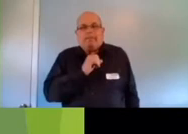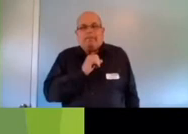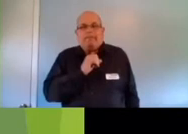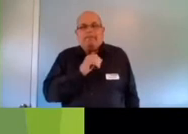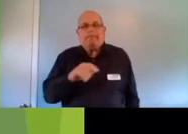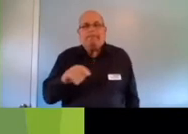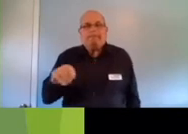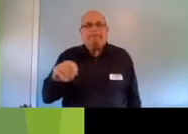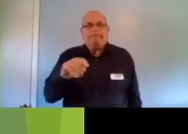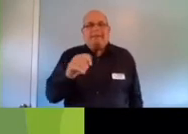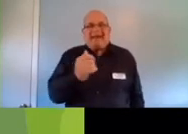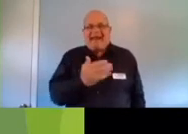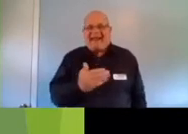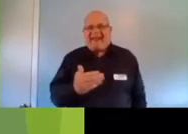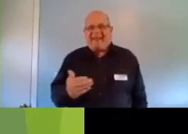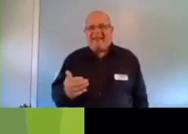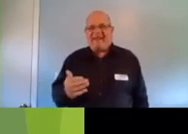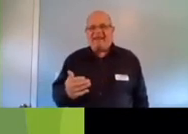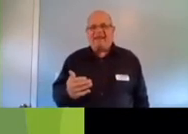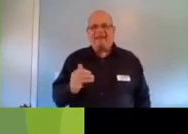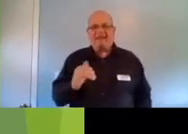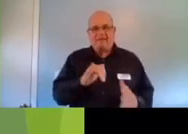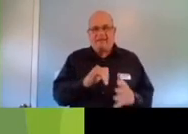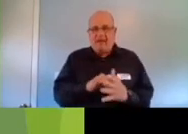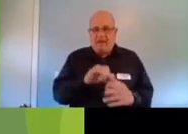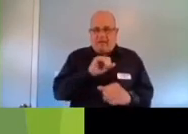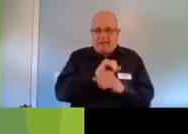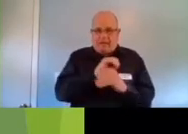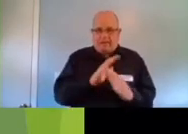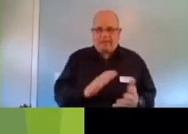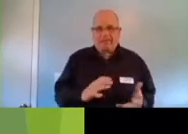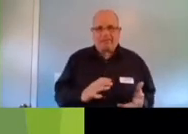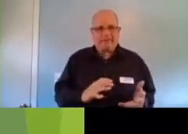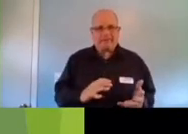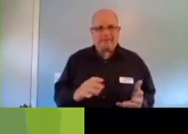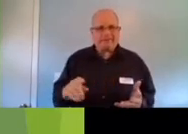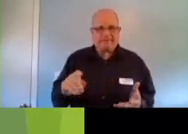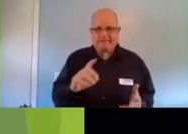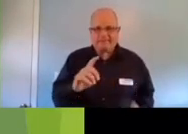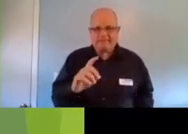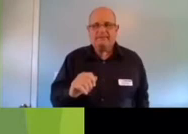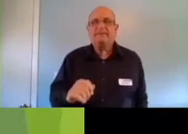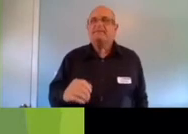anything that the employee needs ‑‑ let's say an employee has come to the employer and